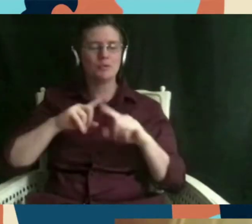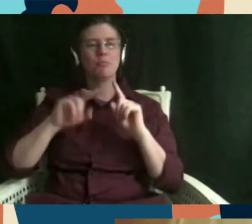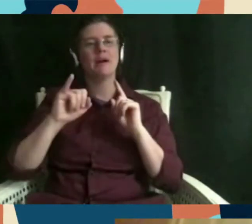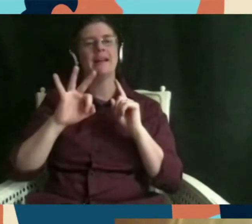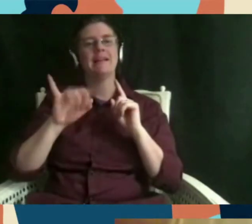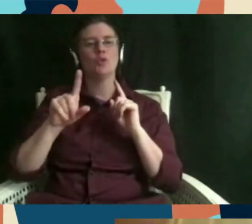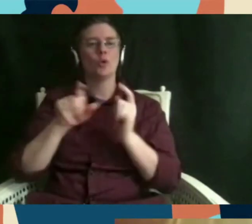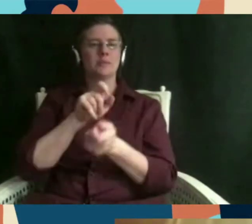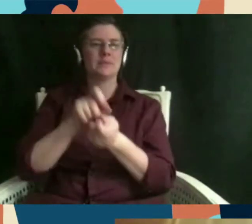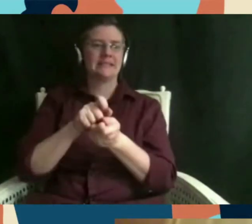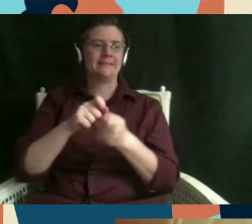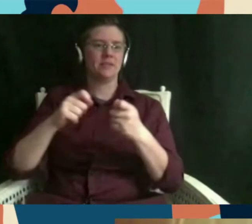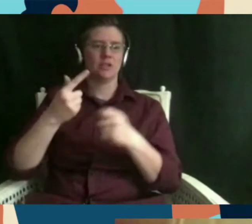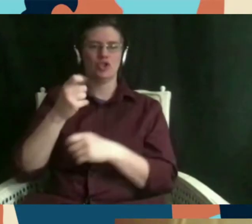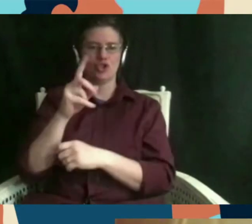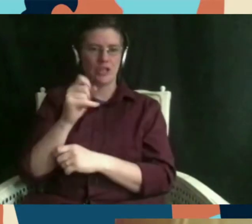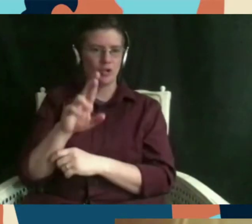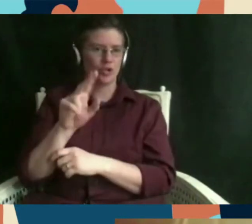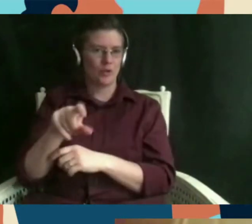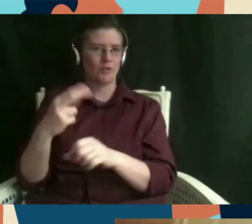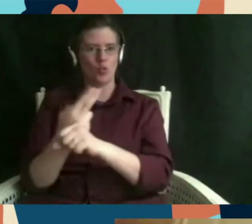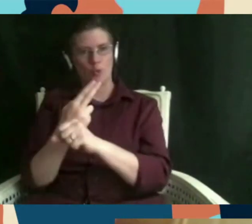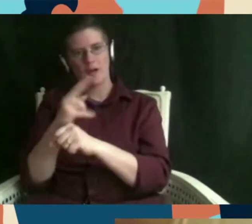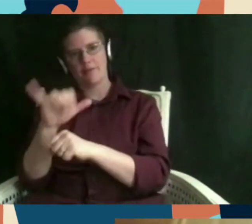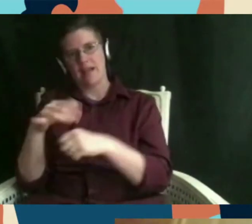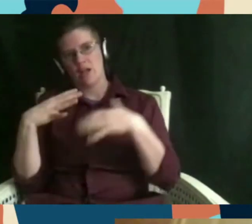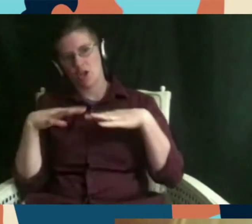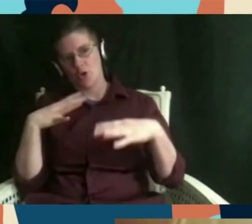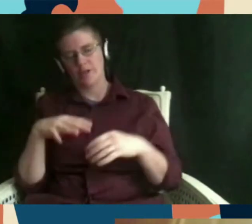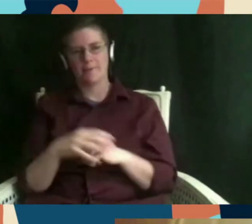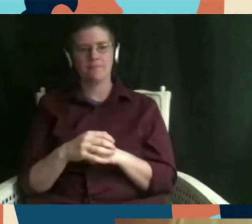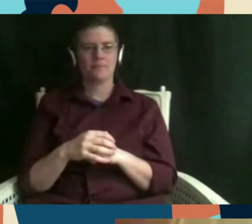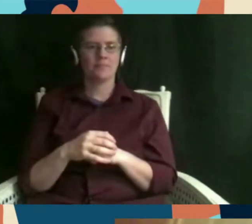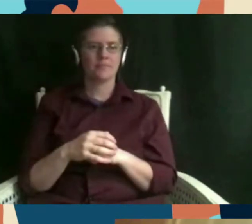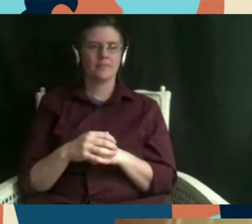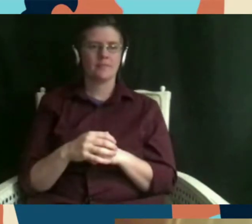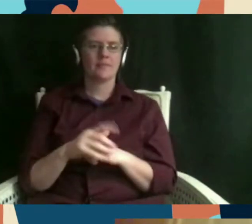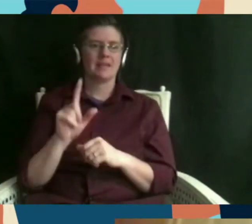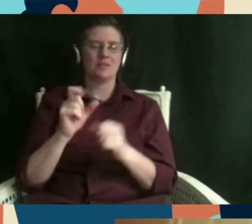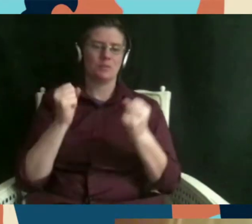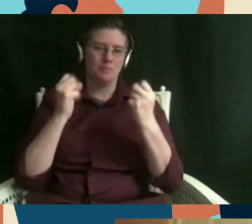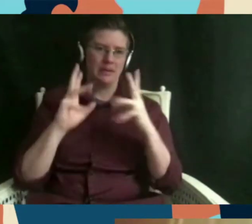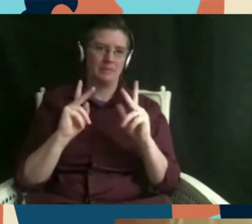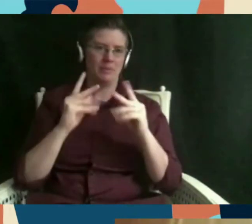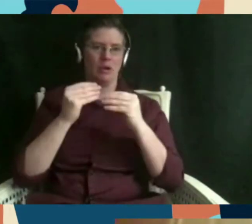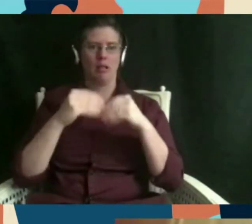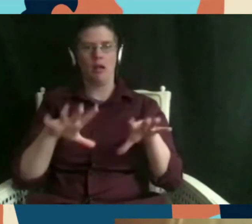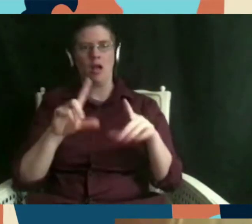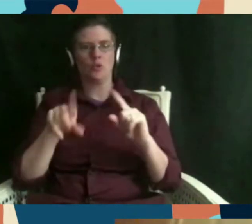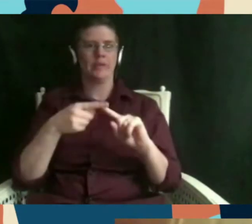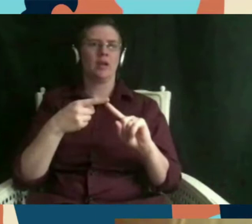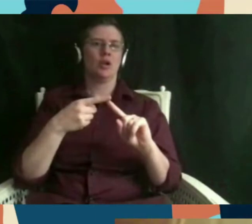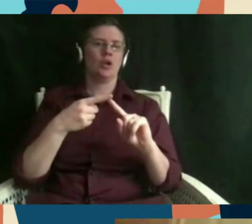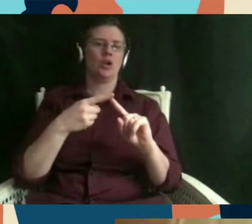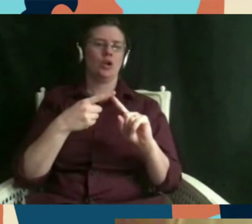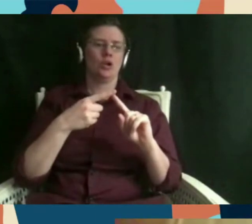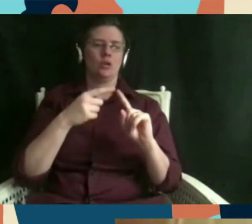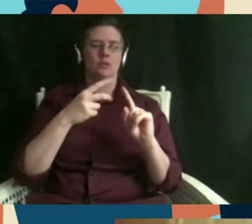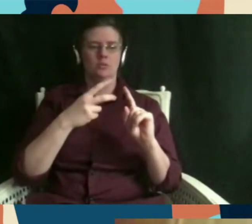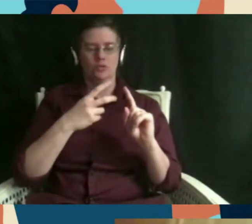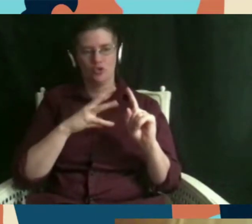type of clothing absolutely which is where a lot of people get lost when they're transitioning um